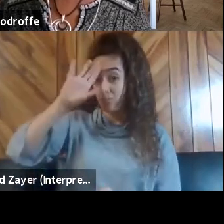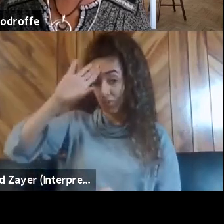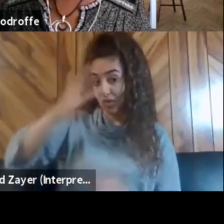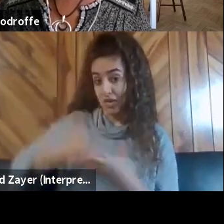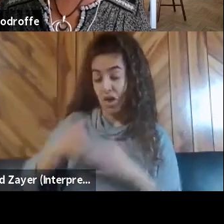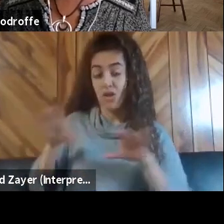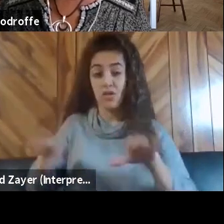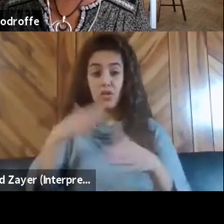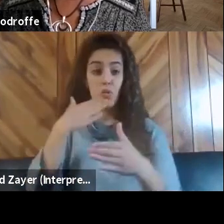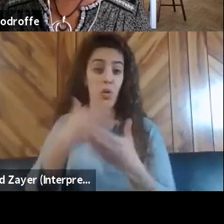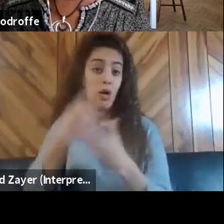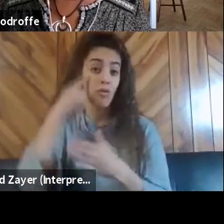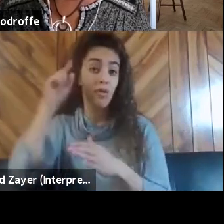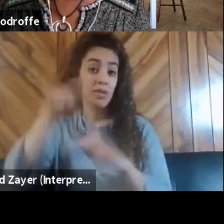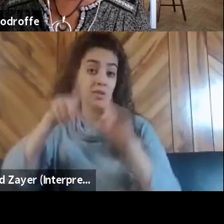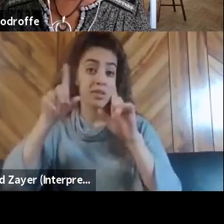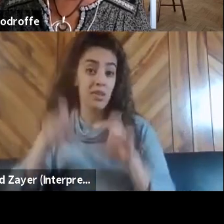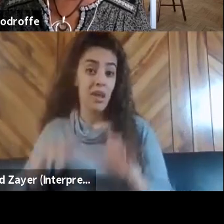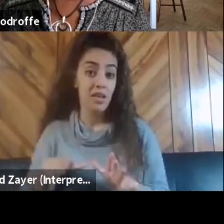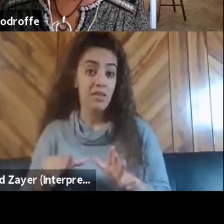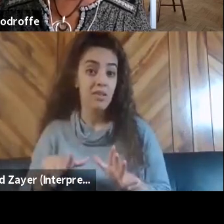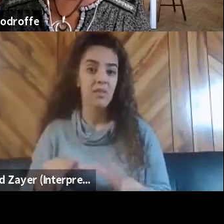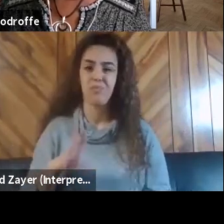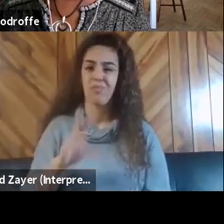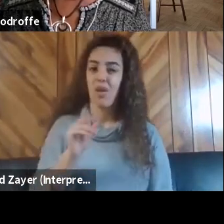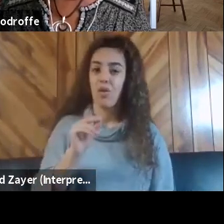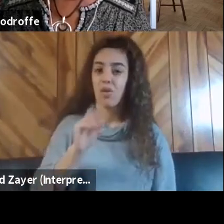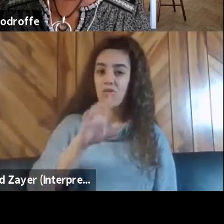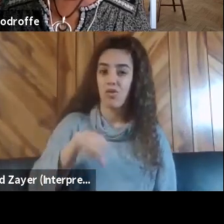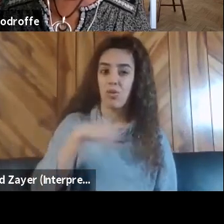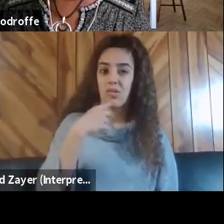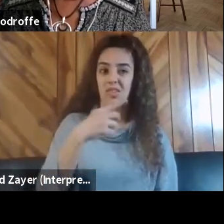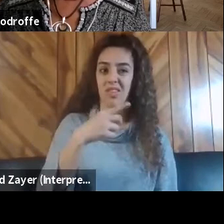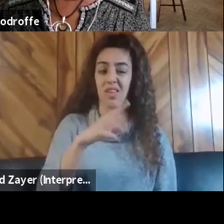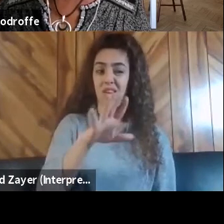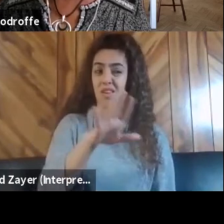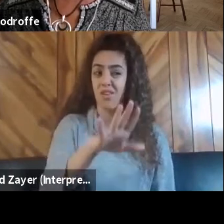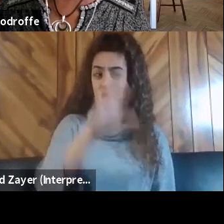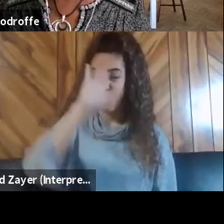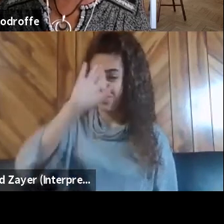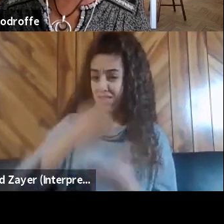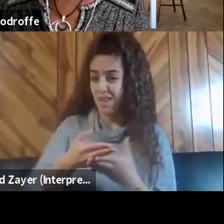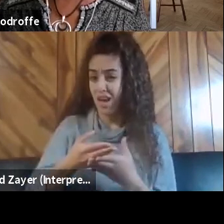hanging on the stalls in the bathroom? But what do you want